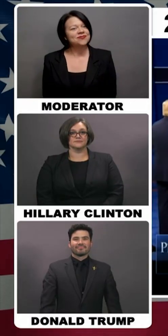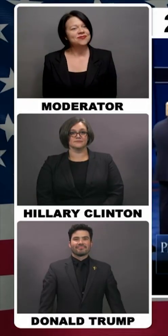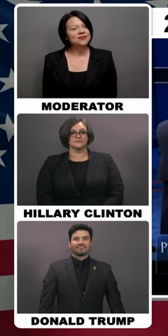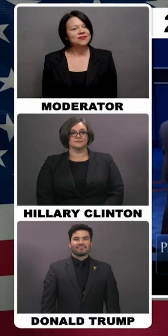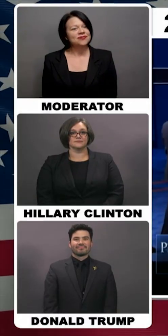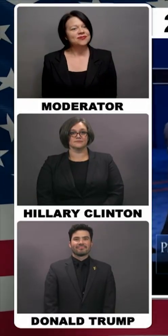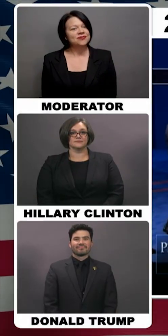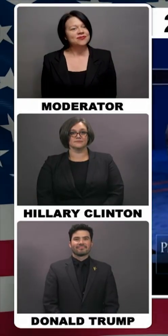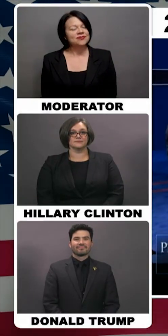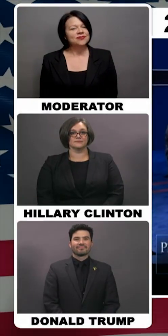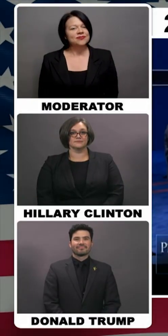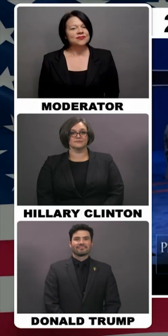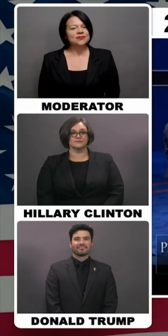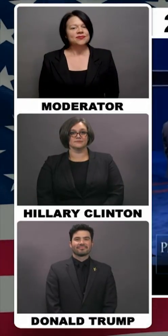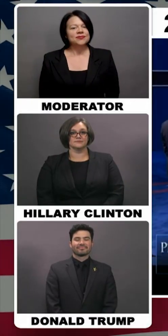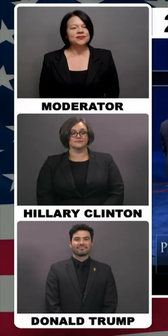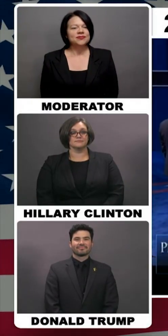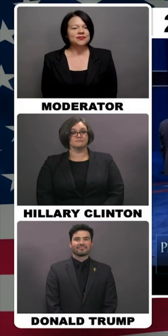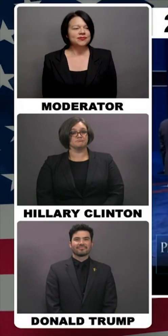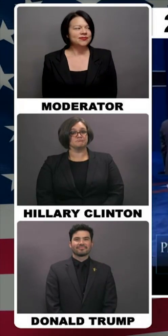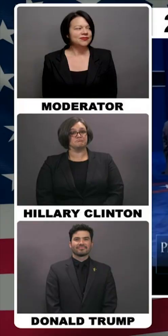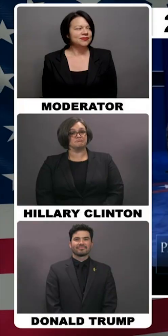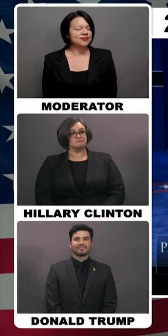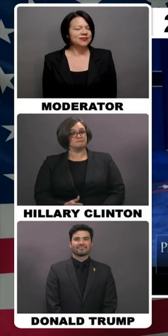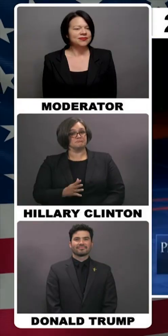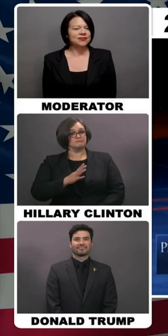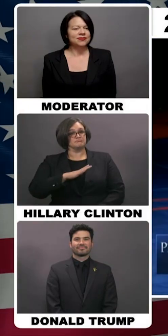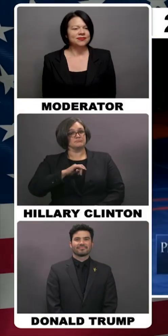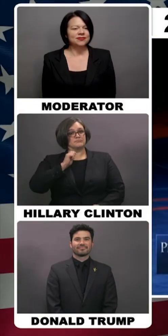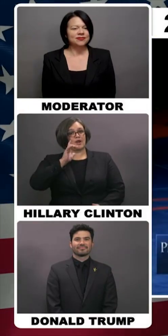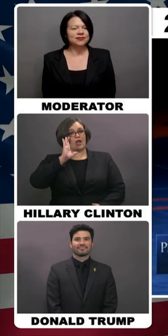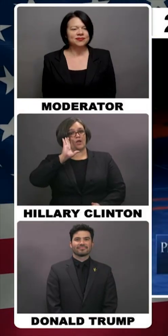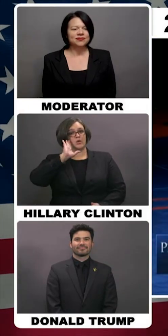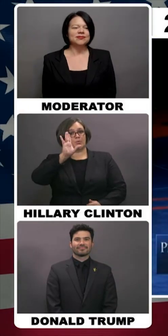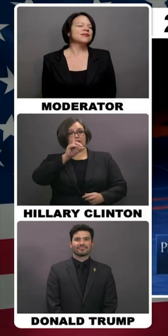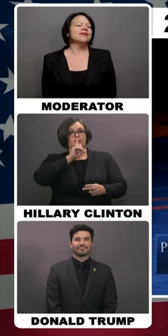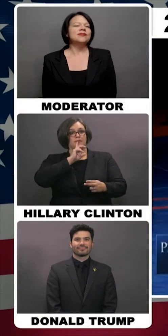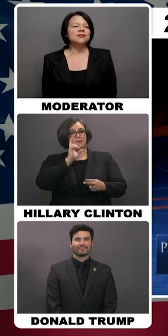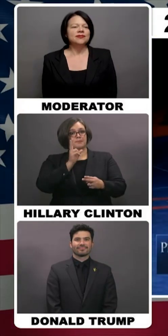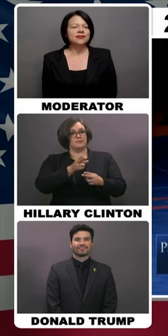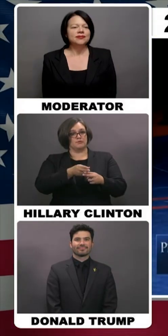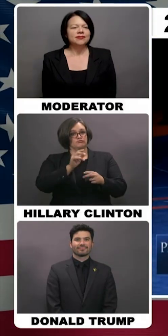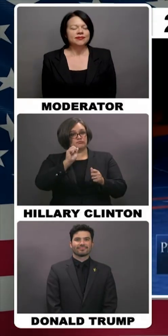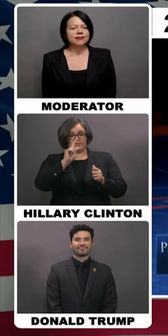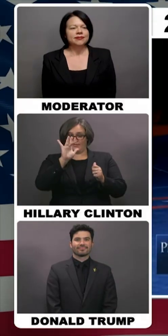Well, I, I certainly will because, uh, I think that's a, a very fair and important question.